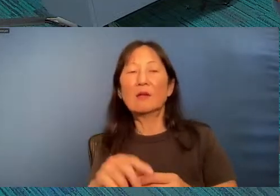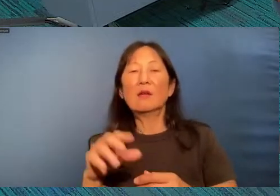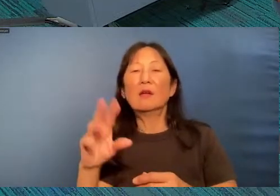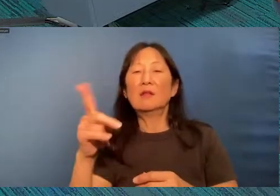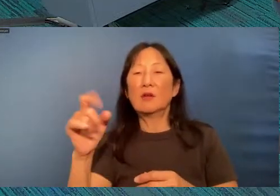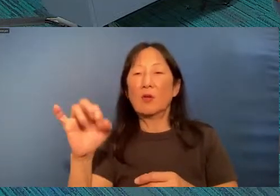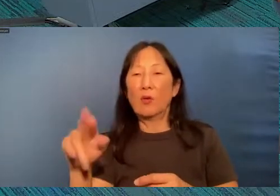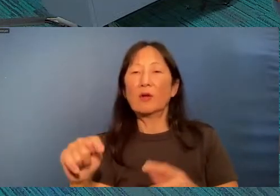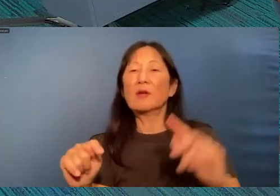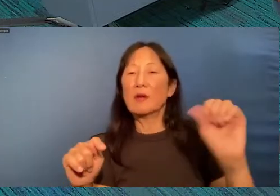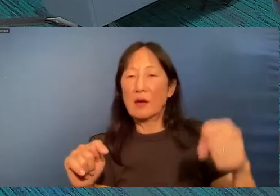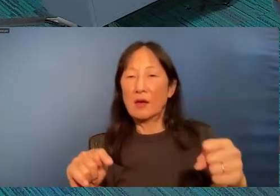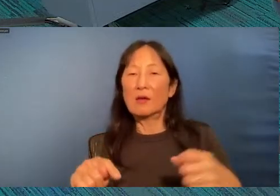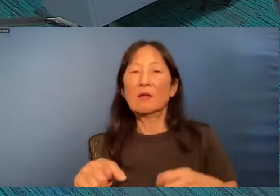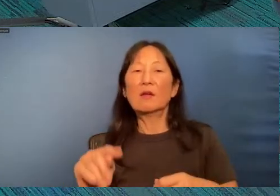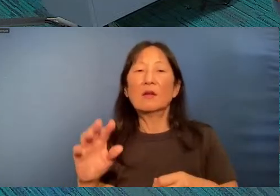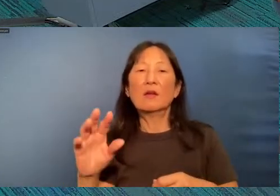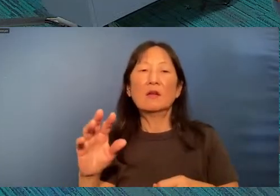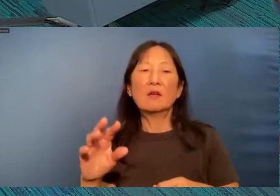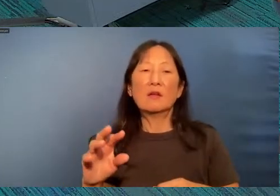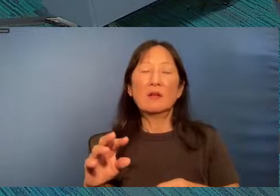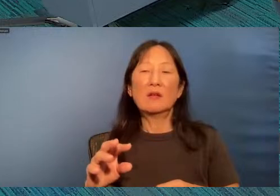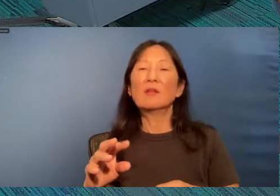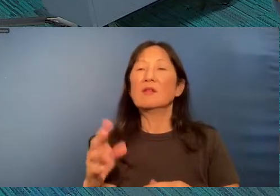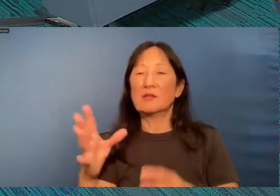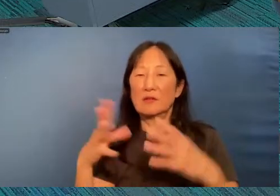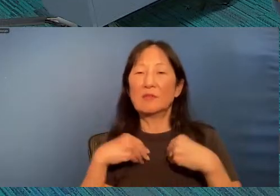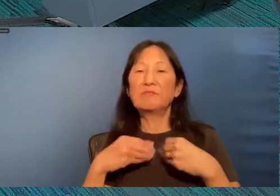Aye. - Chair, you have four ayes Recommendations adopted. Thank you.